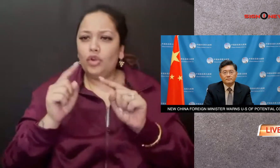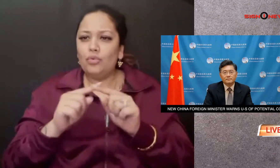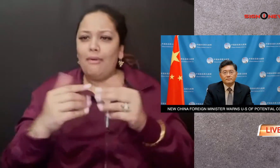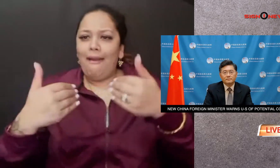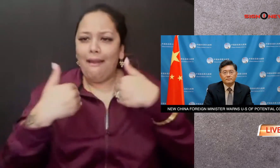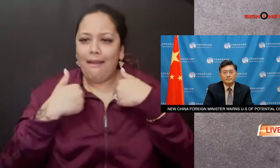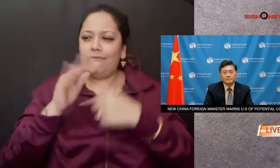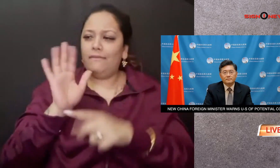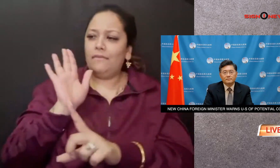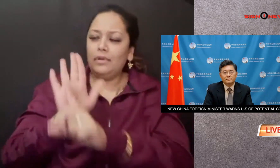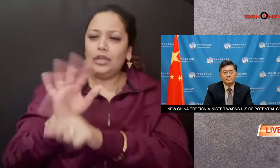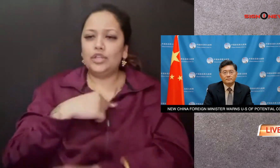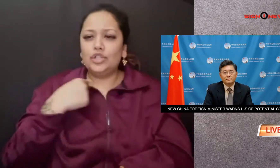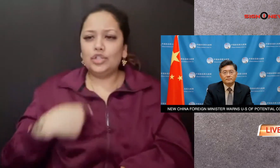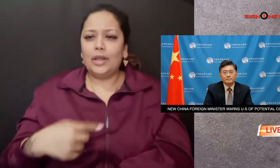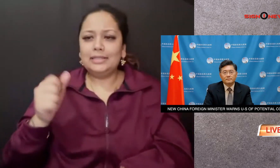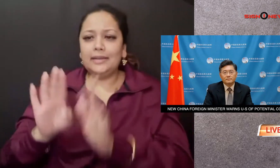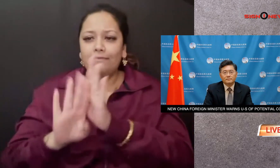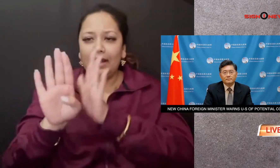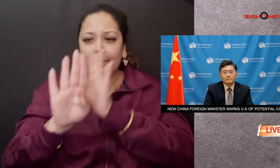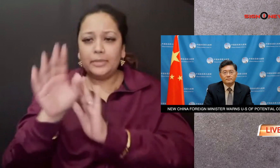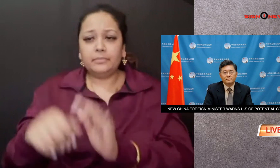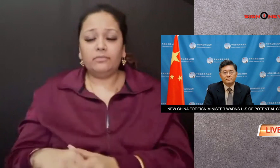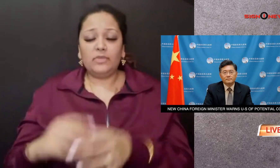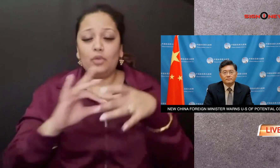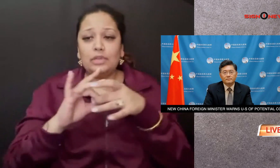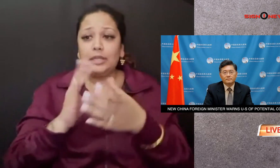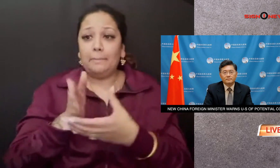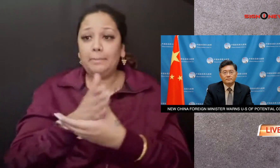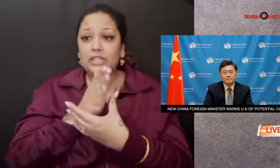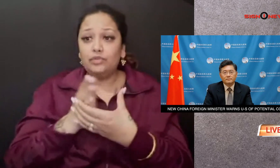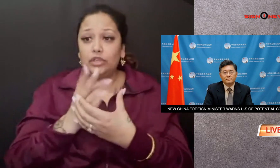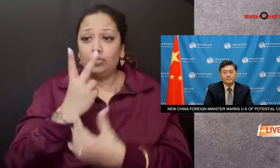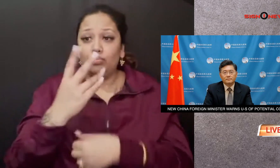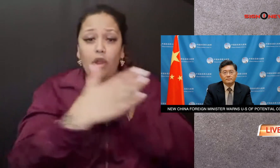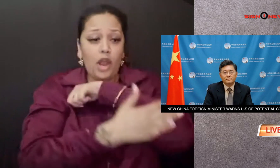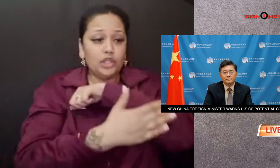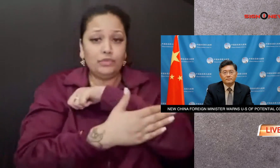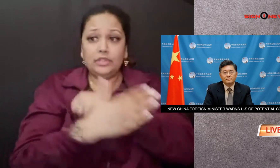He also echoed accusations from the Chinese president saying the US is trying to contain.